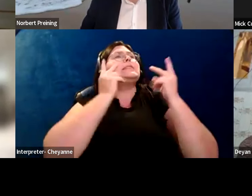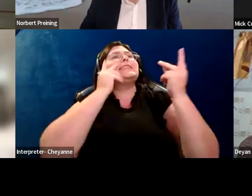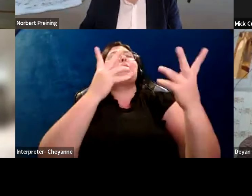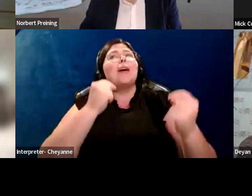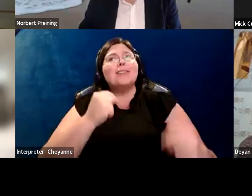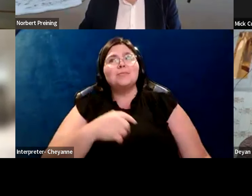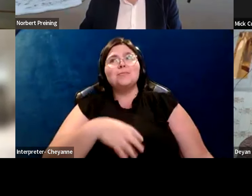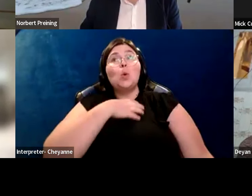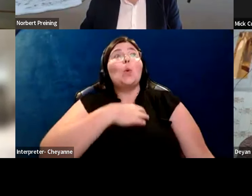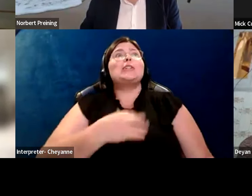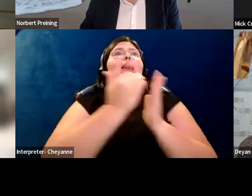What needs to happen?